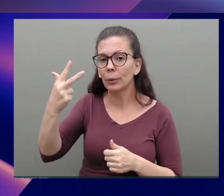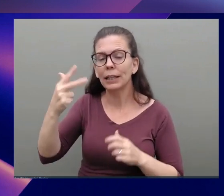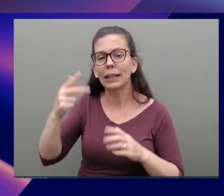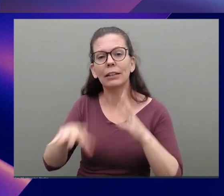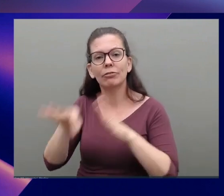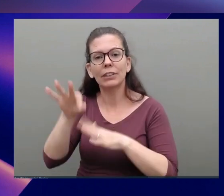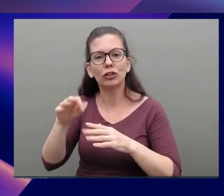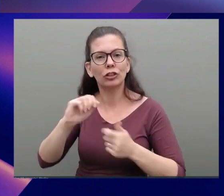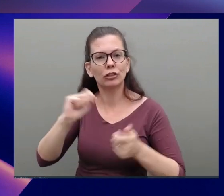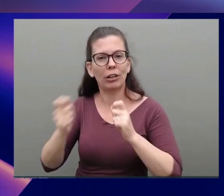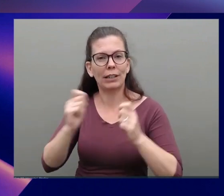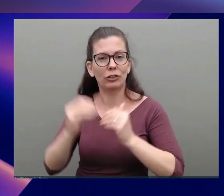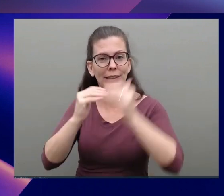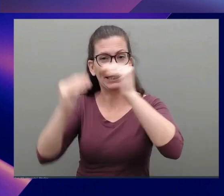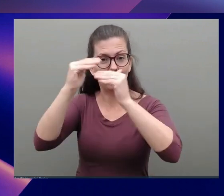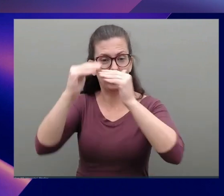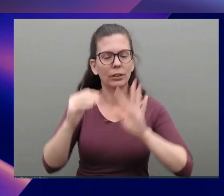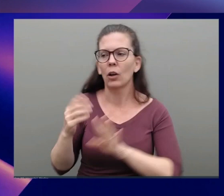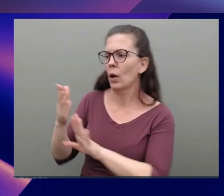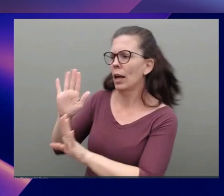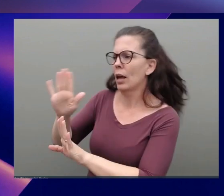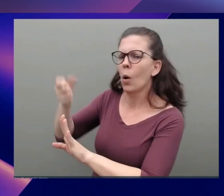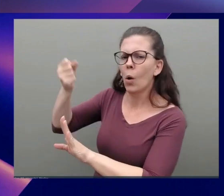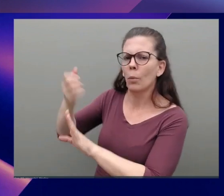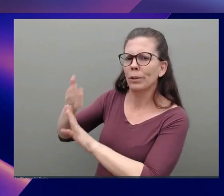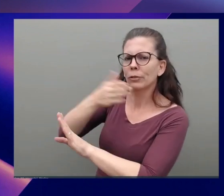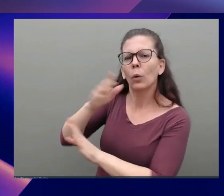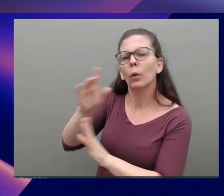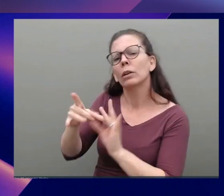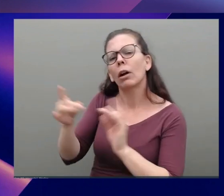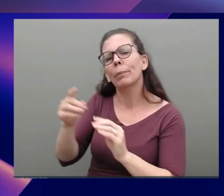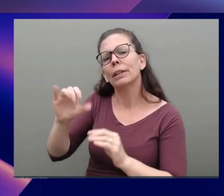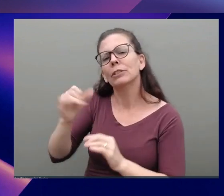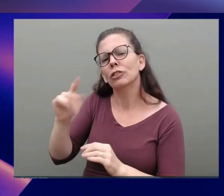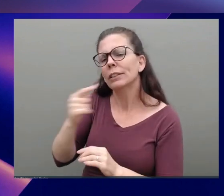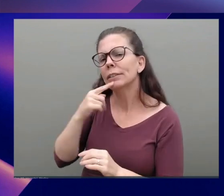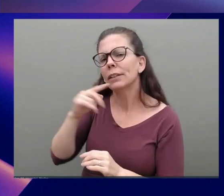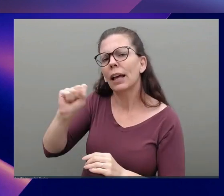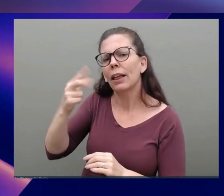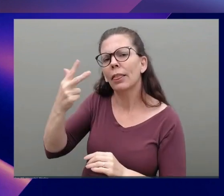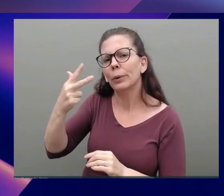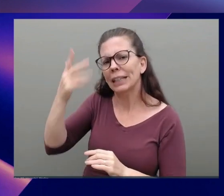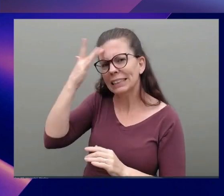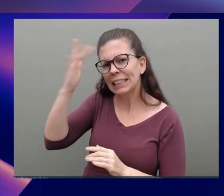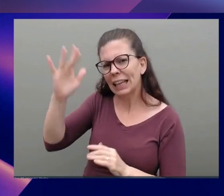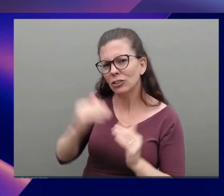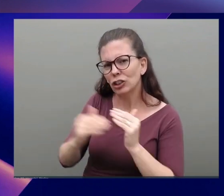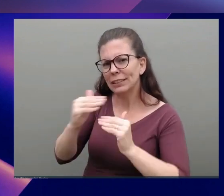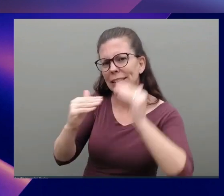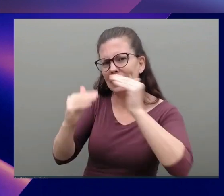And before you do that, there's a comment in the chat saying, S3 Intelligent Tier? And I wanna call this out real quick.